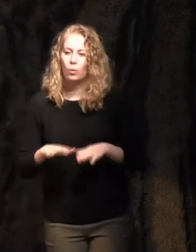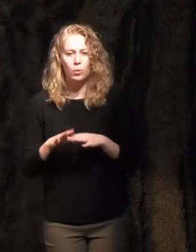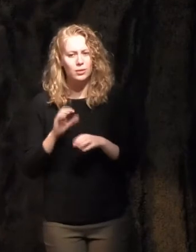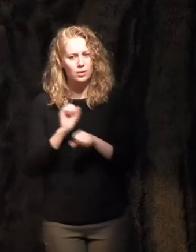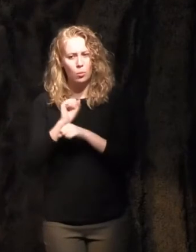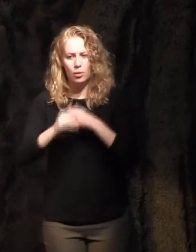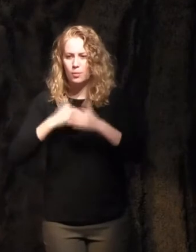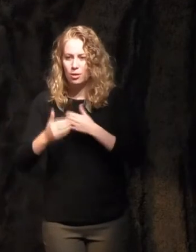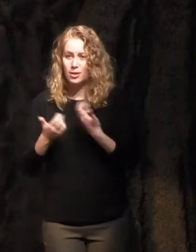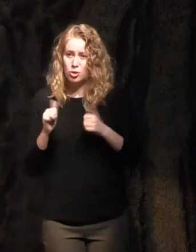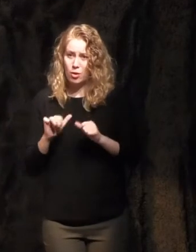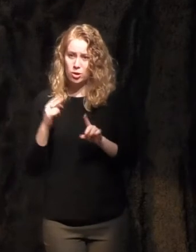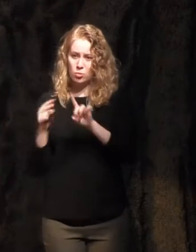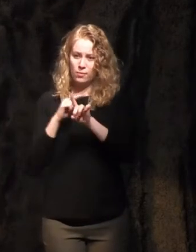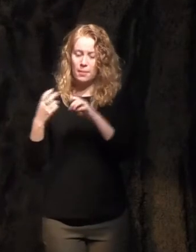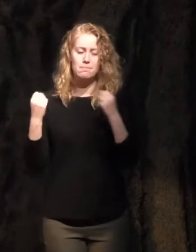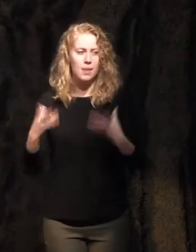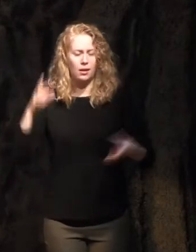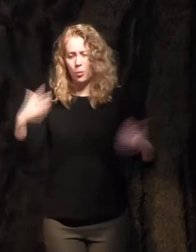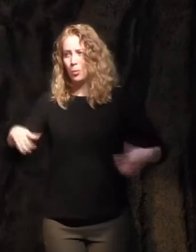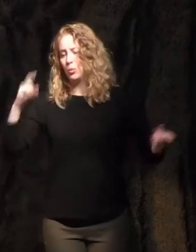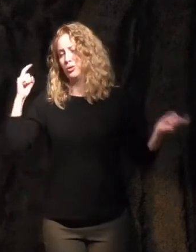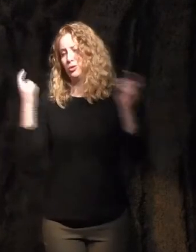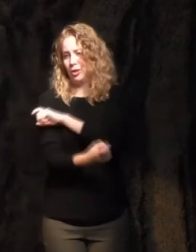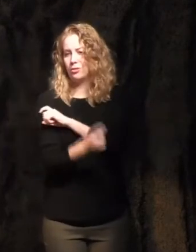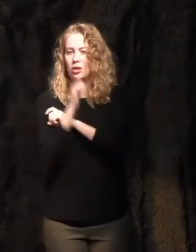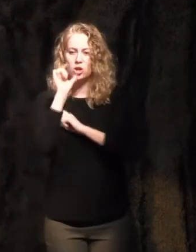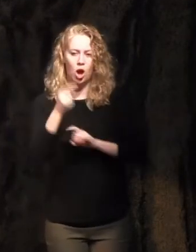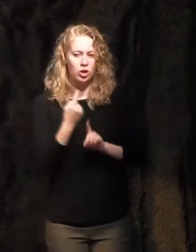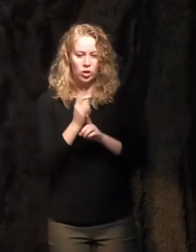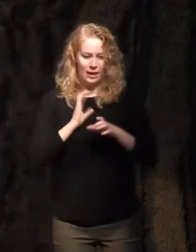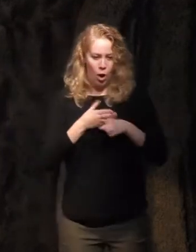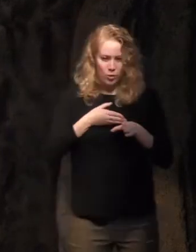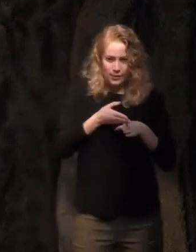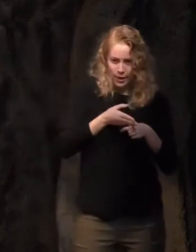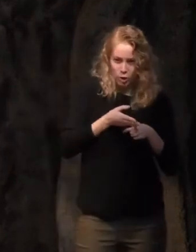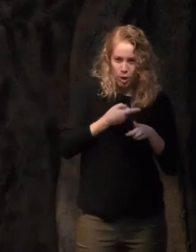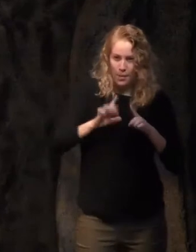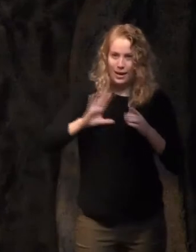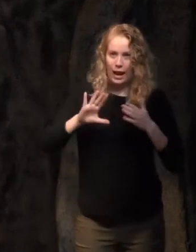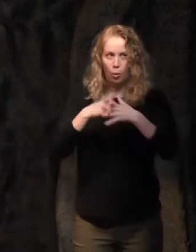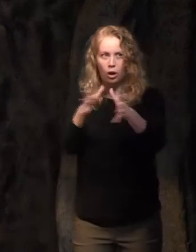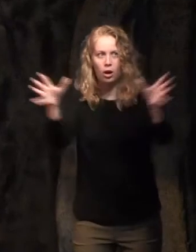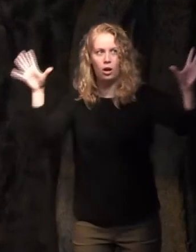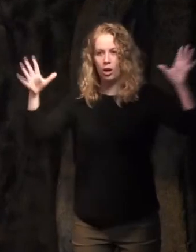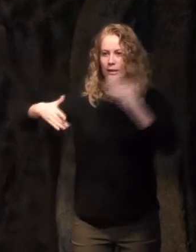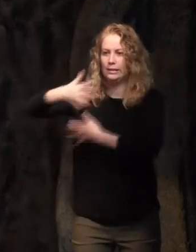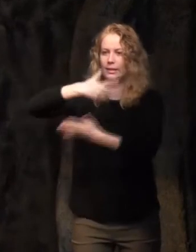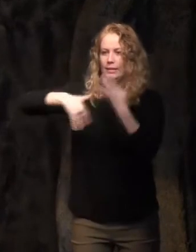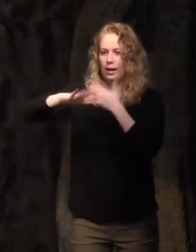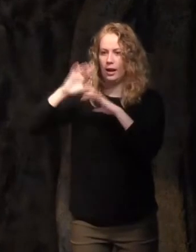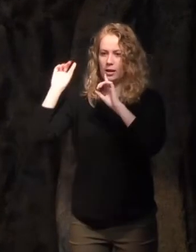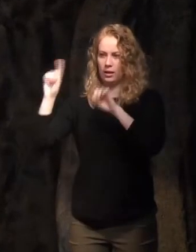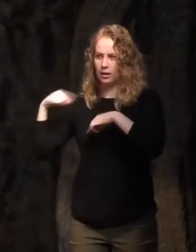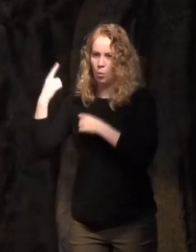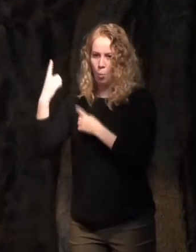many of the profound changes that have been taking place not in our sector, but in our society over the last generation.